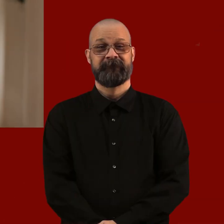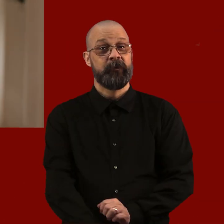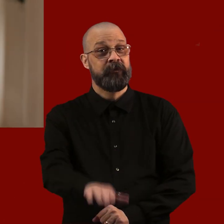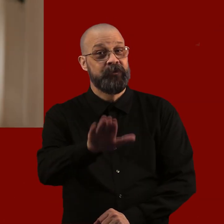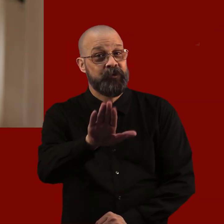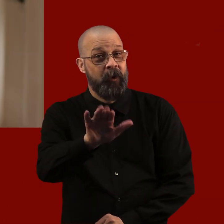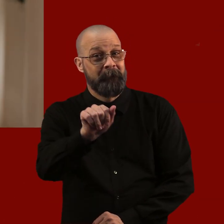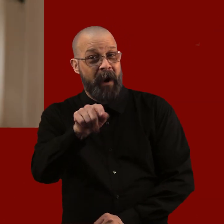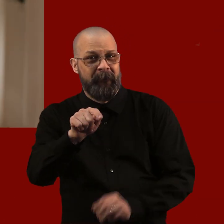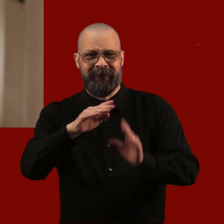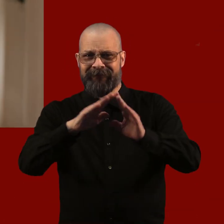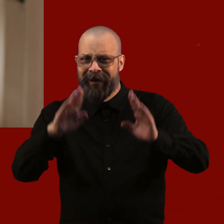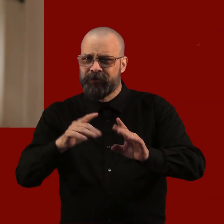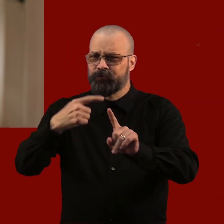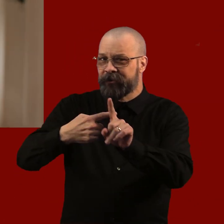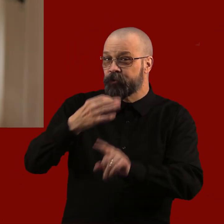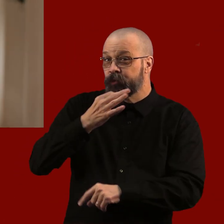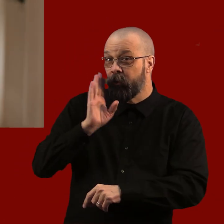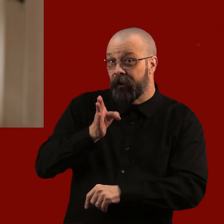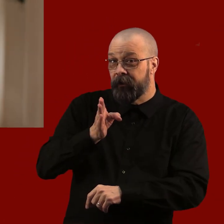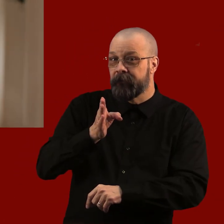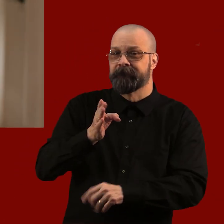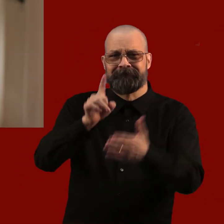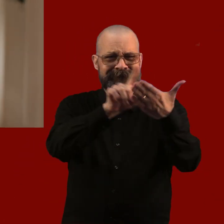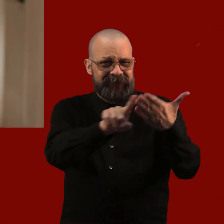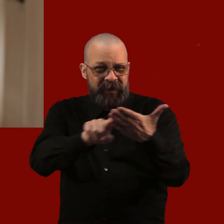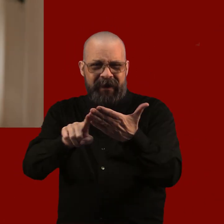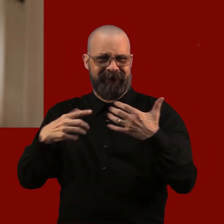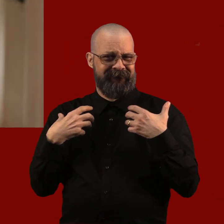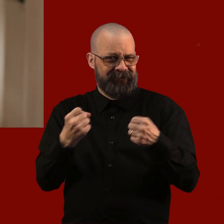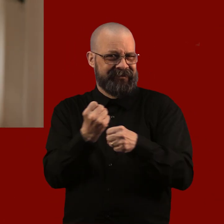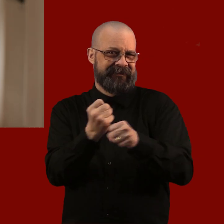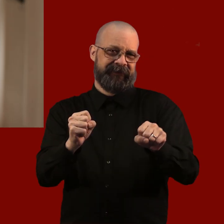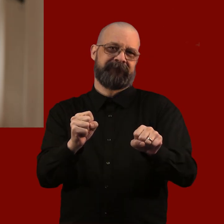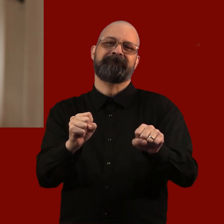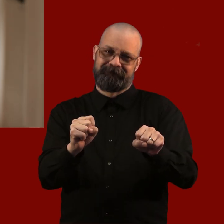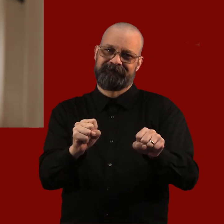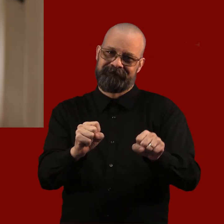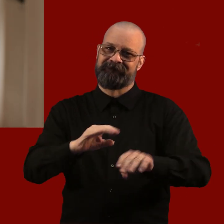Are you getting your property ready for a new tenant? Before renting it out, you need to make sure it's safe and fit to be called home.